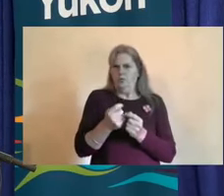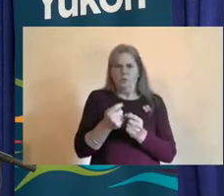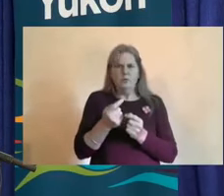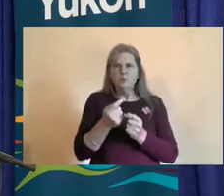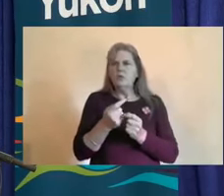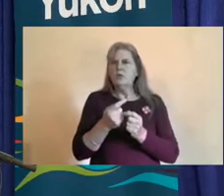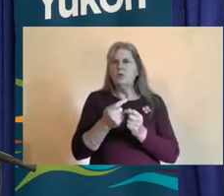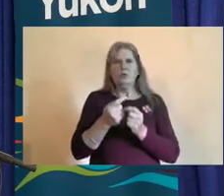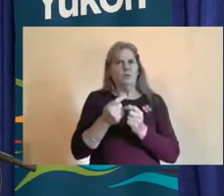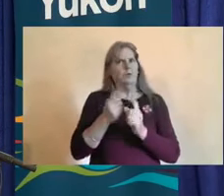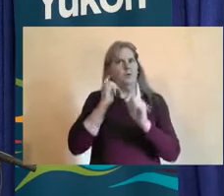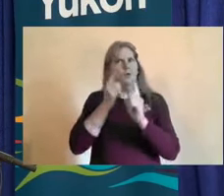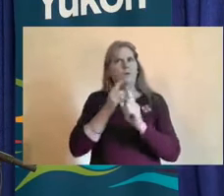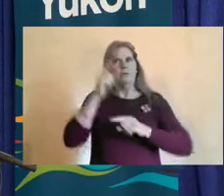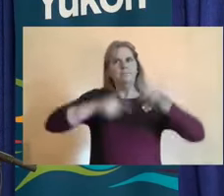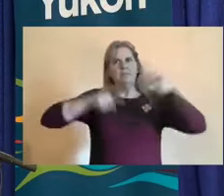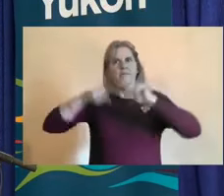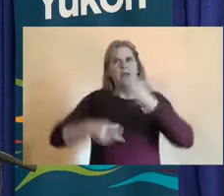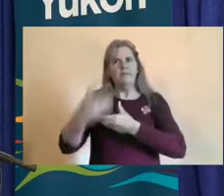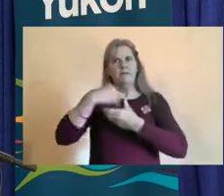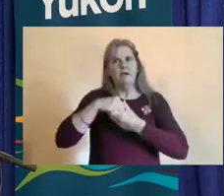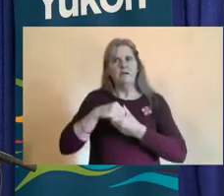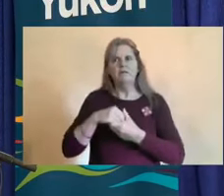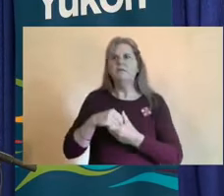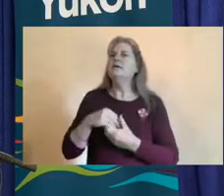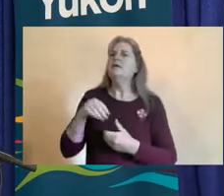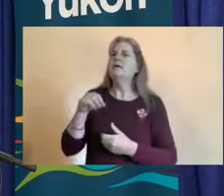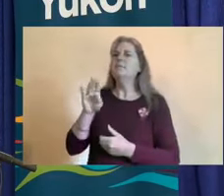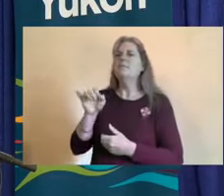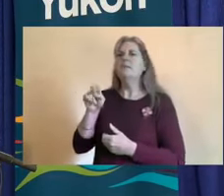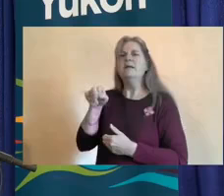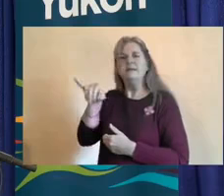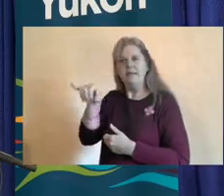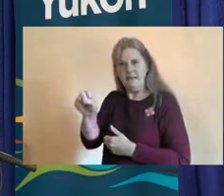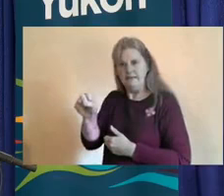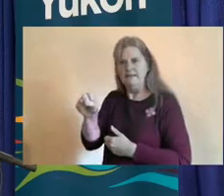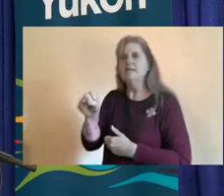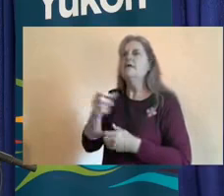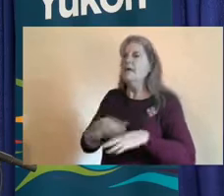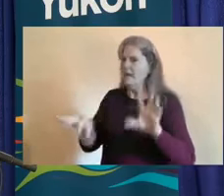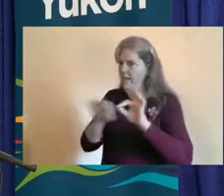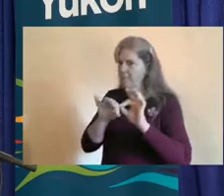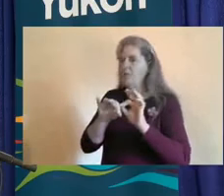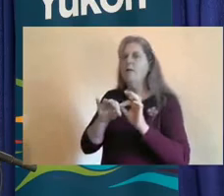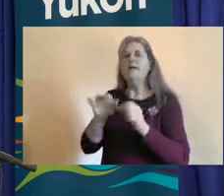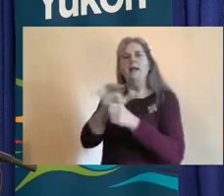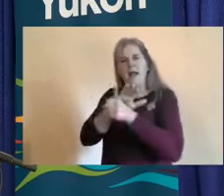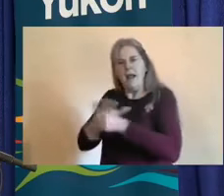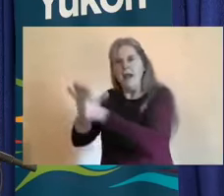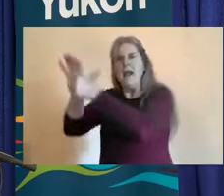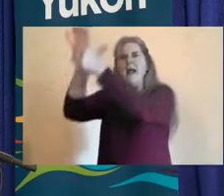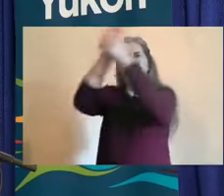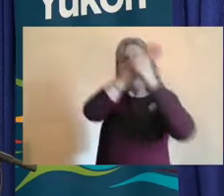geographic diversity as well? For sure. It's important for us to have geographic, cultural, gender